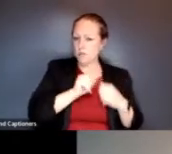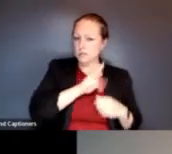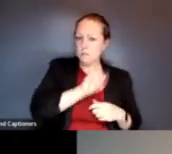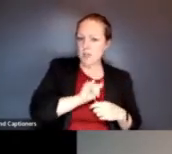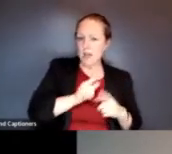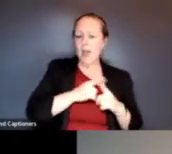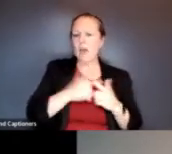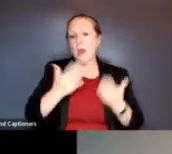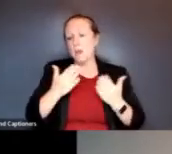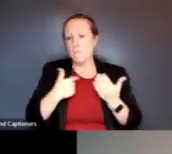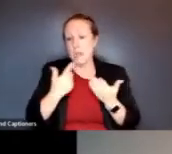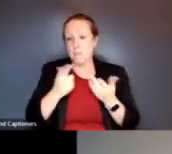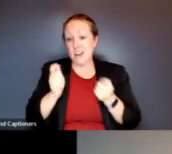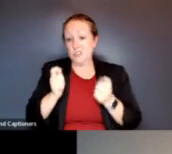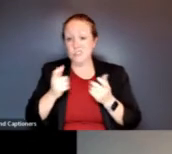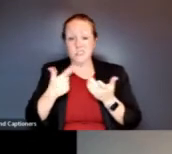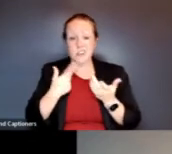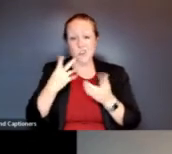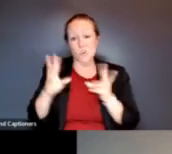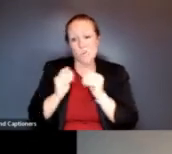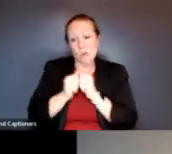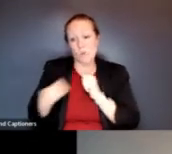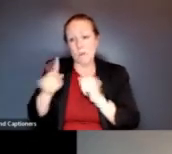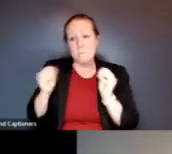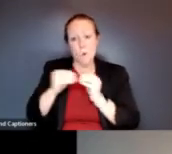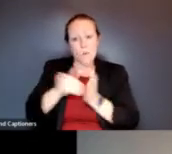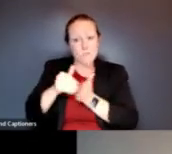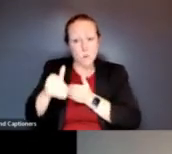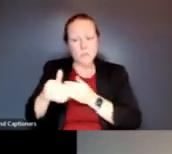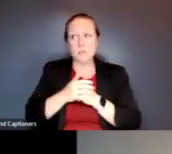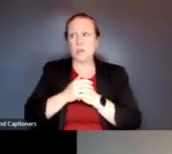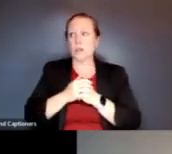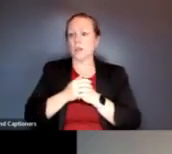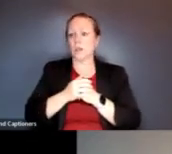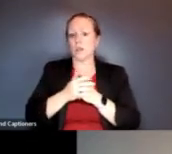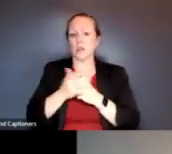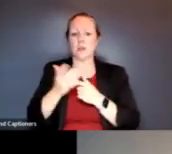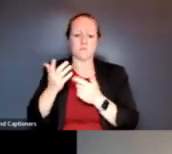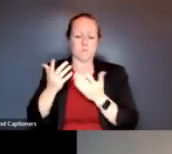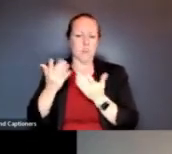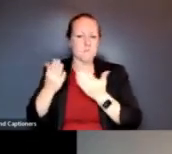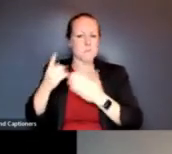which you see them, so on and so forth. Adjusting for memory issues could definitely help improve the efficacy.